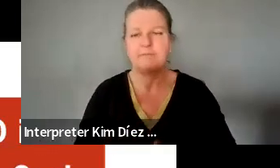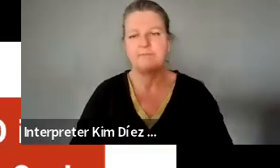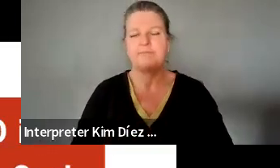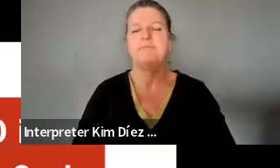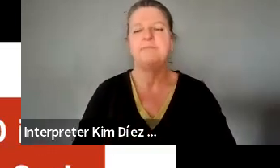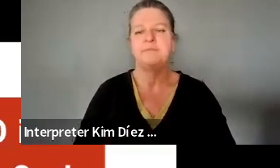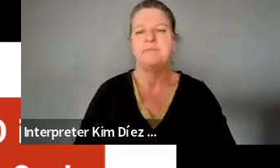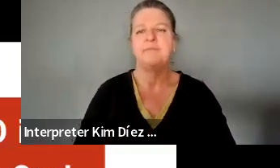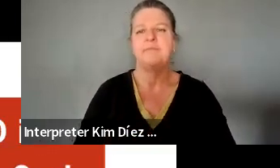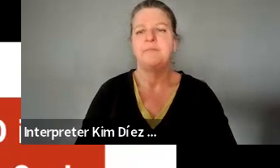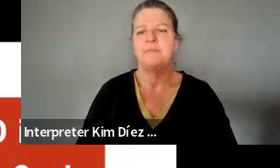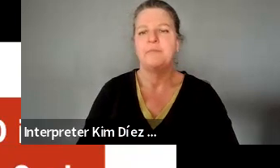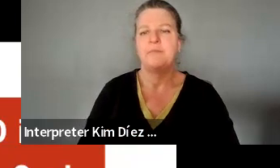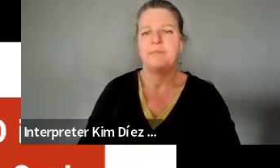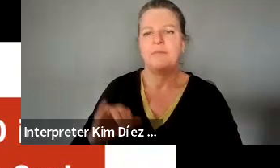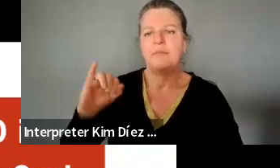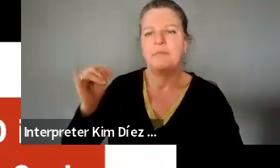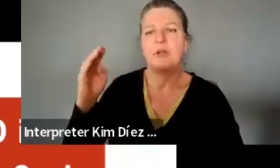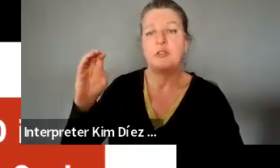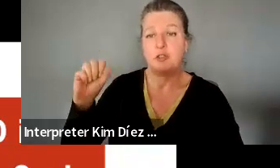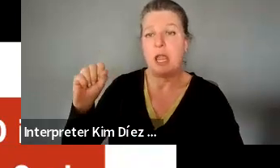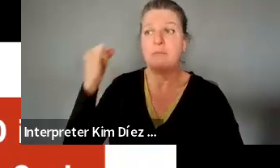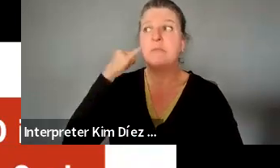[James] Yeah, if there was ever a time to invite colleagues, this is the time